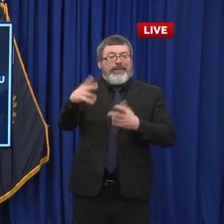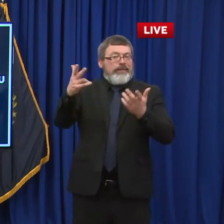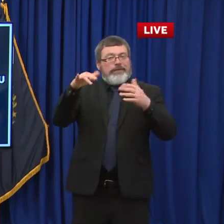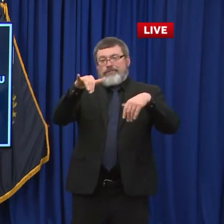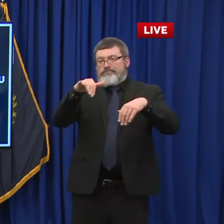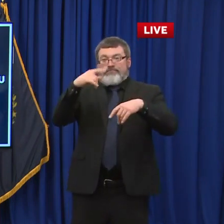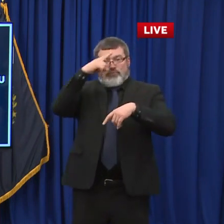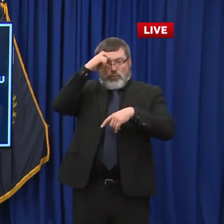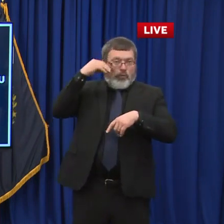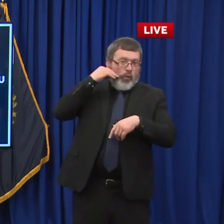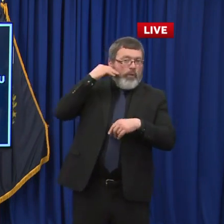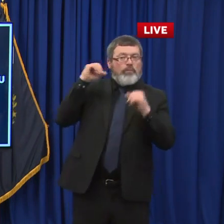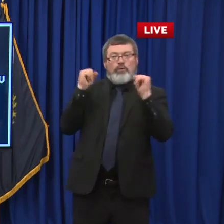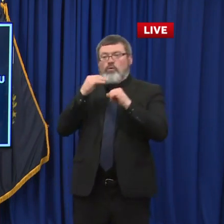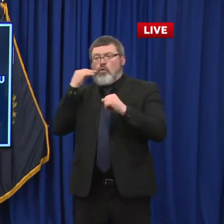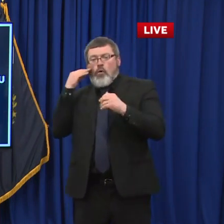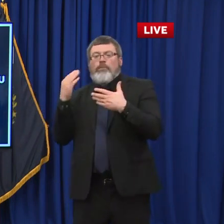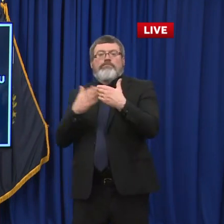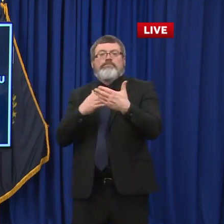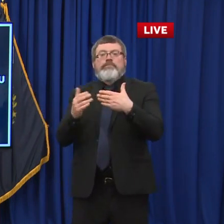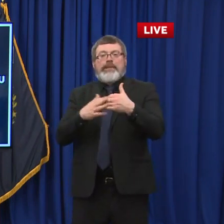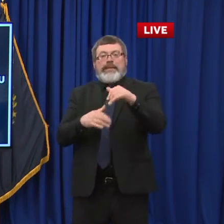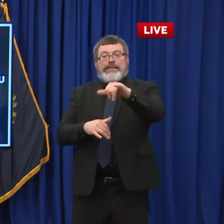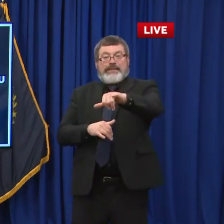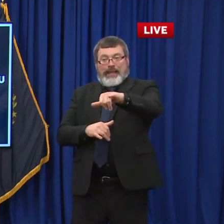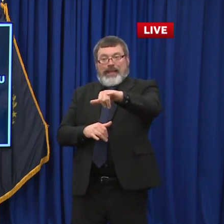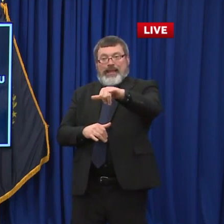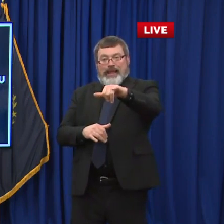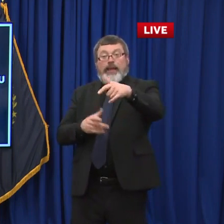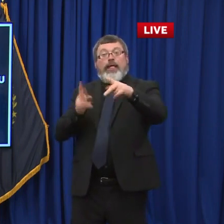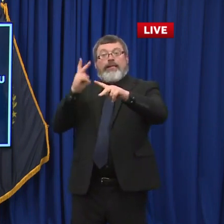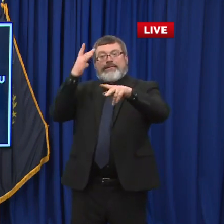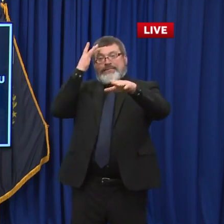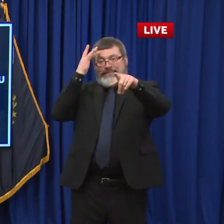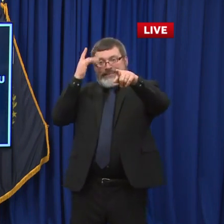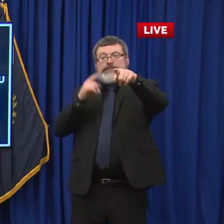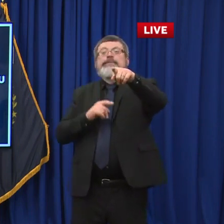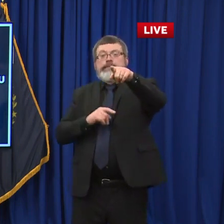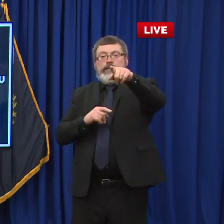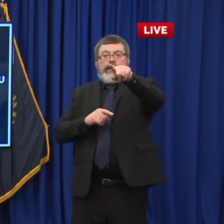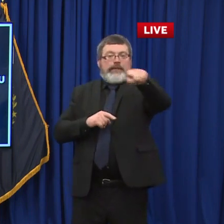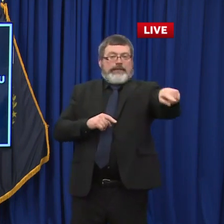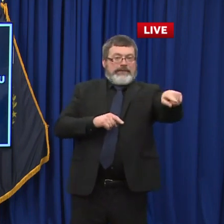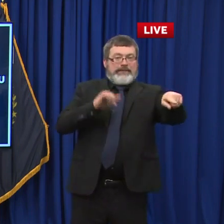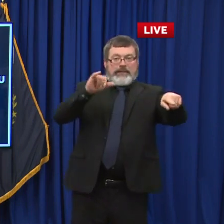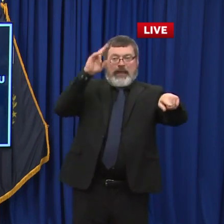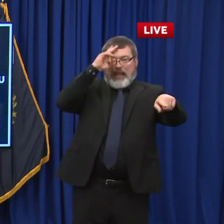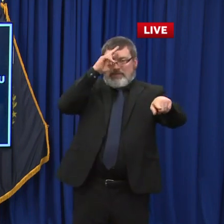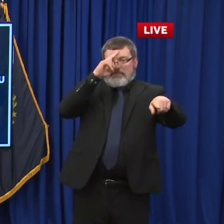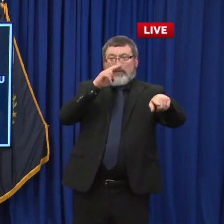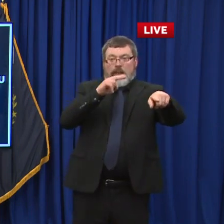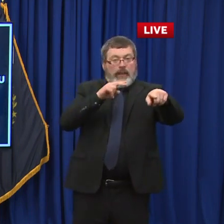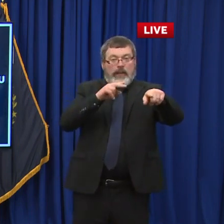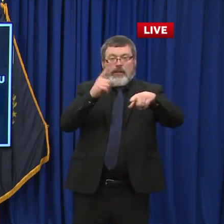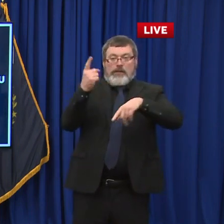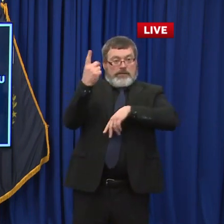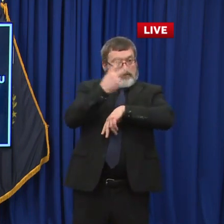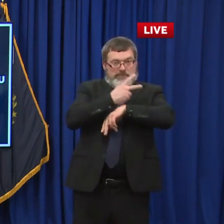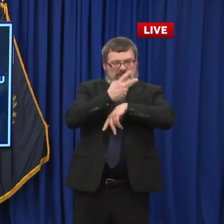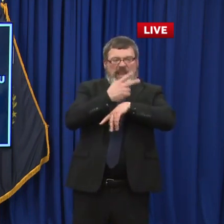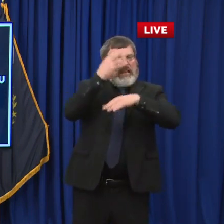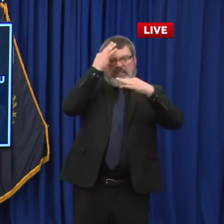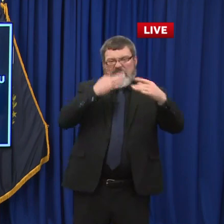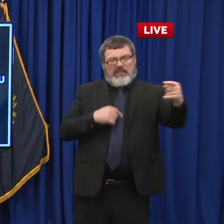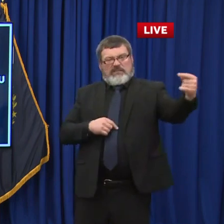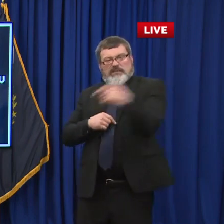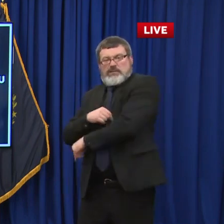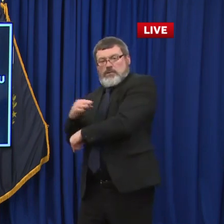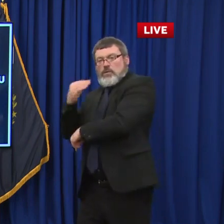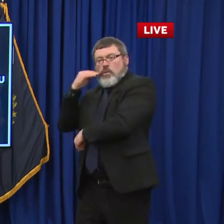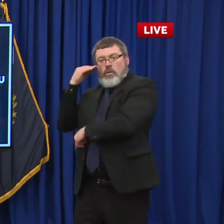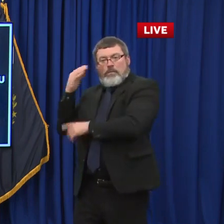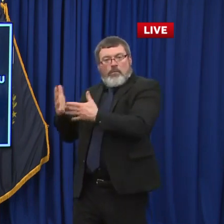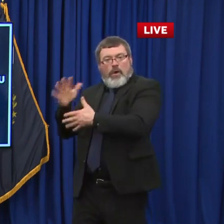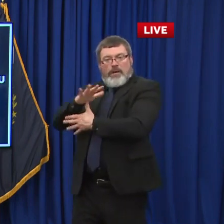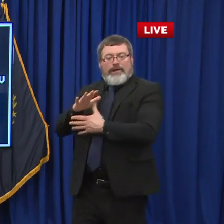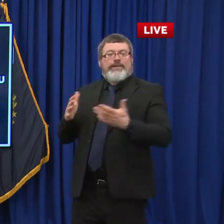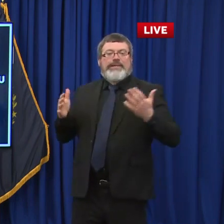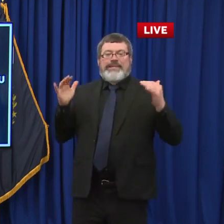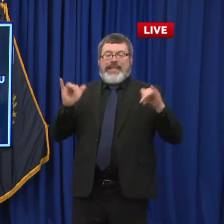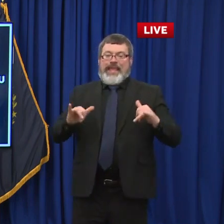THEY MIGHT HAVE USED THE HOSPITAL BED FOR A NIGHT OR TWO BEFORE GOING HOME, AND GOT TRANSPORTED TO A HOSPITAL OR ARE STAYING.